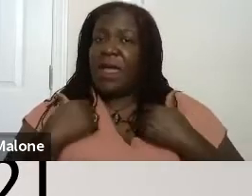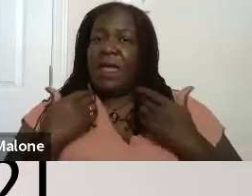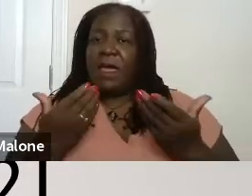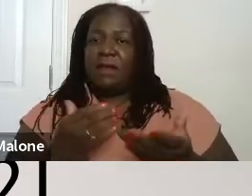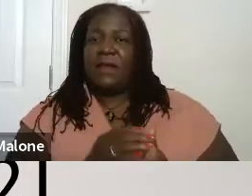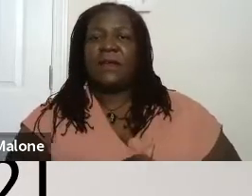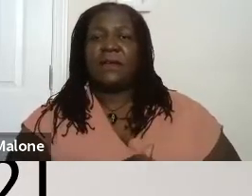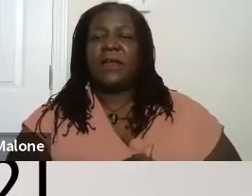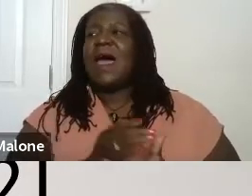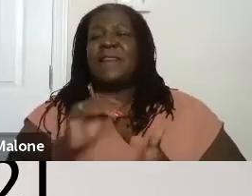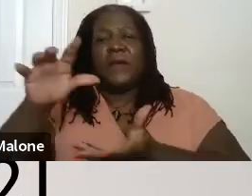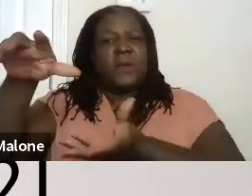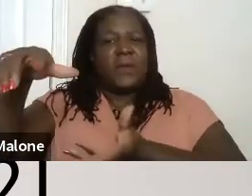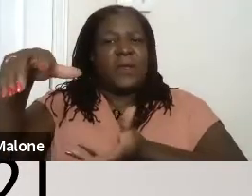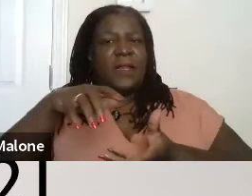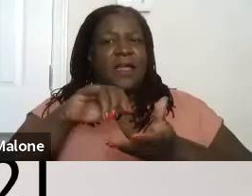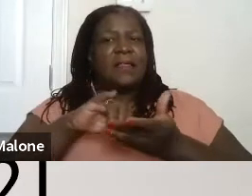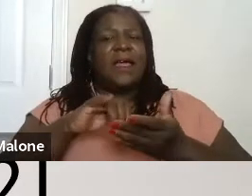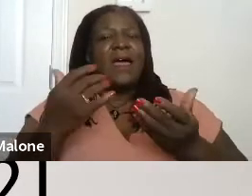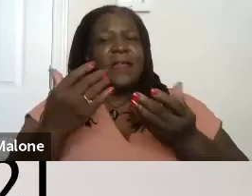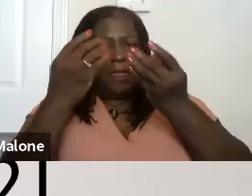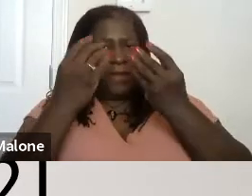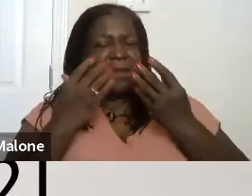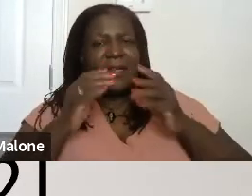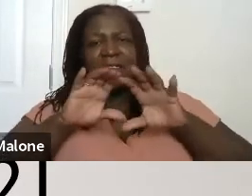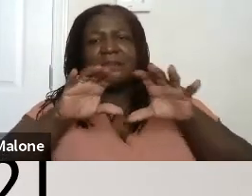can collect that information as a country, or as a world for that matter.